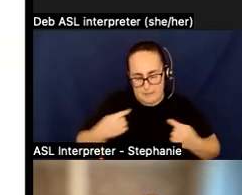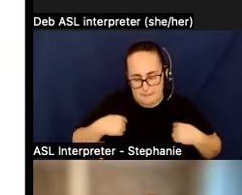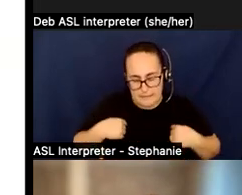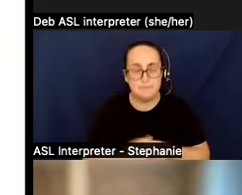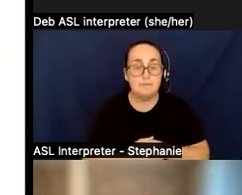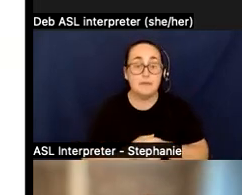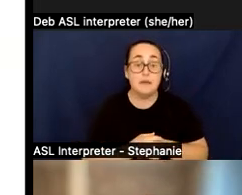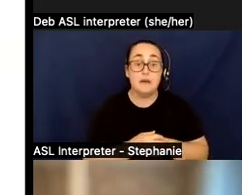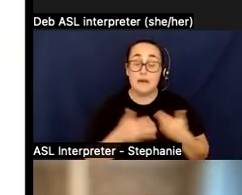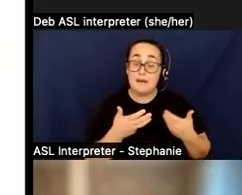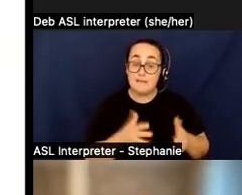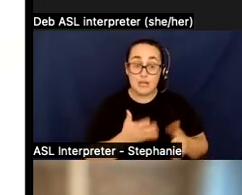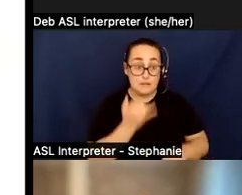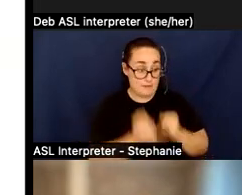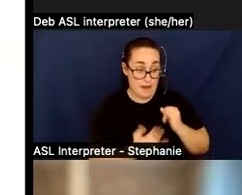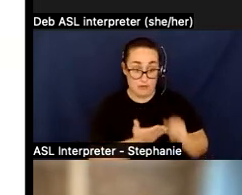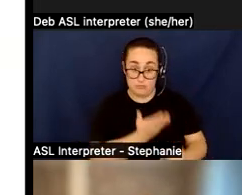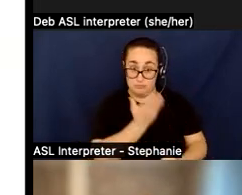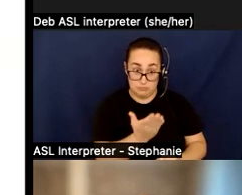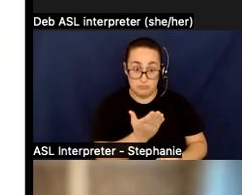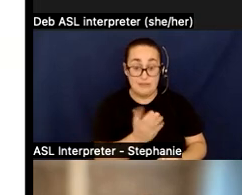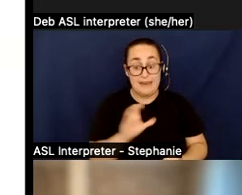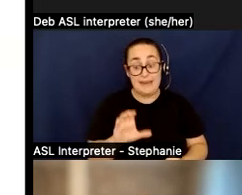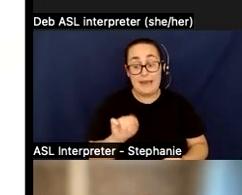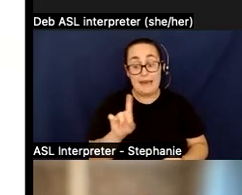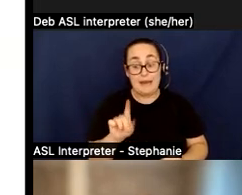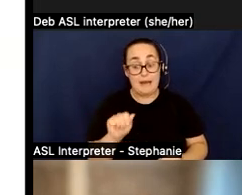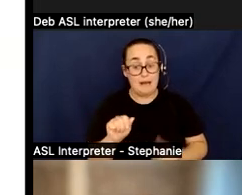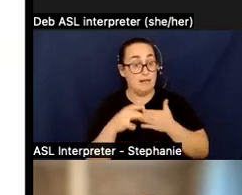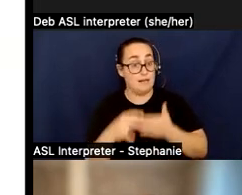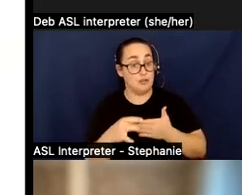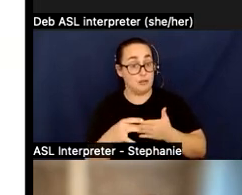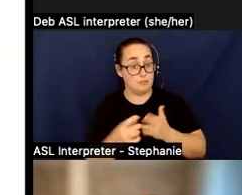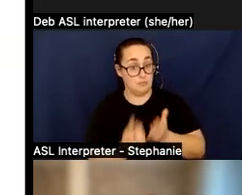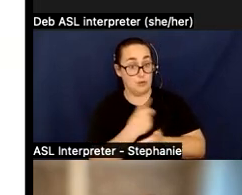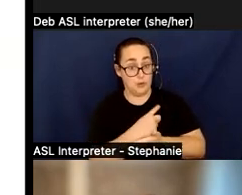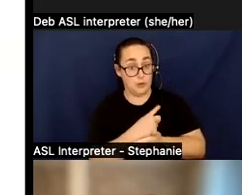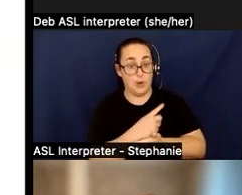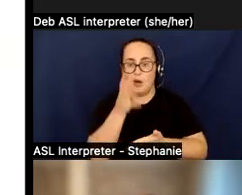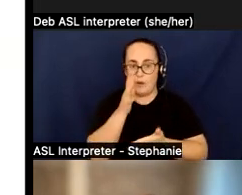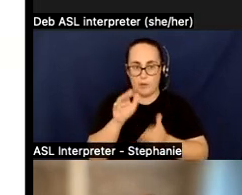reviewed by CADA leadership, we'll send out all of the notifications to applicants. We will make